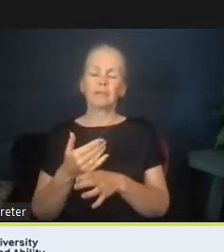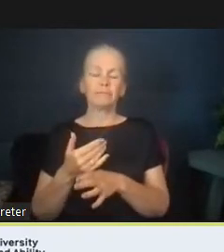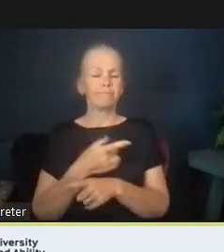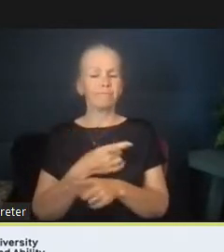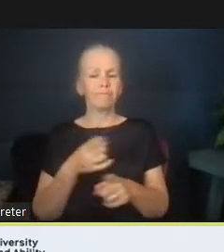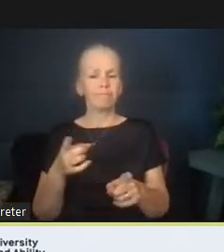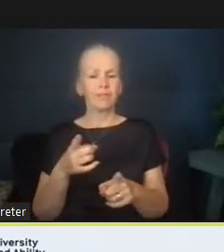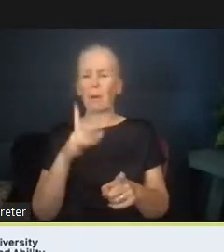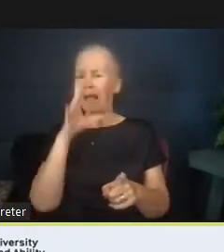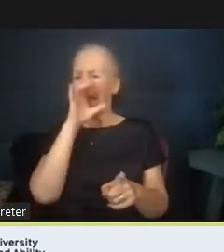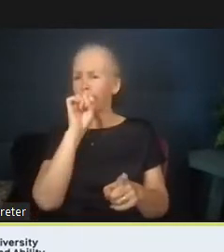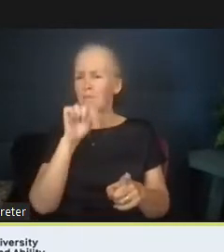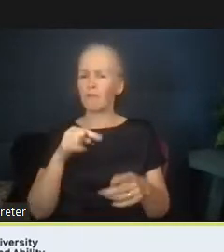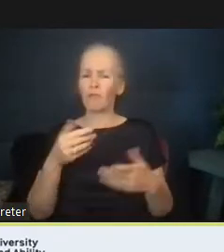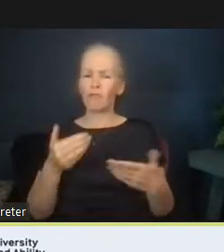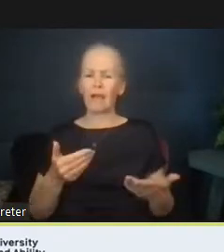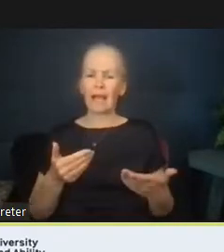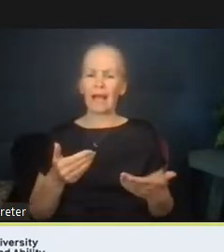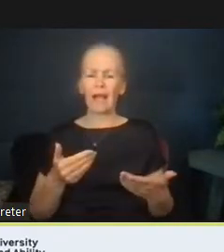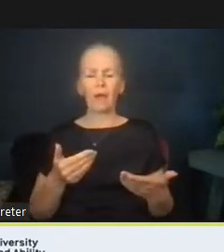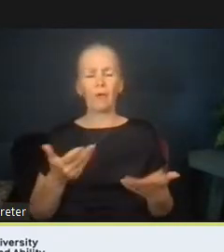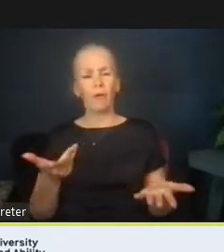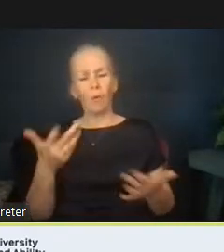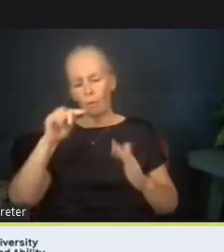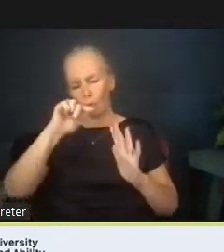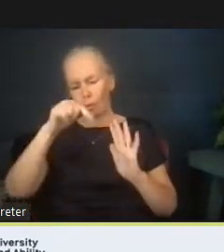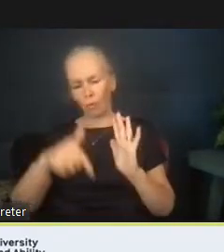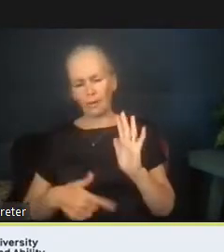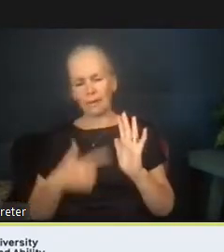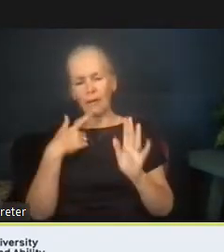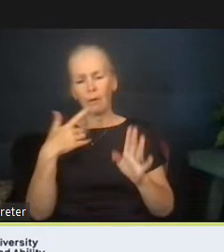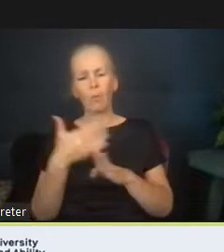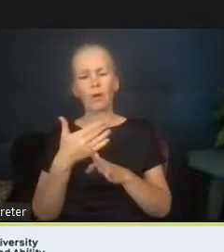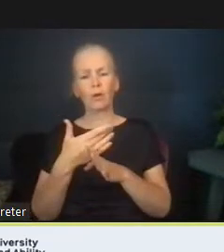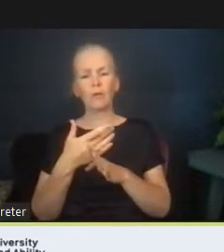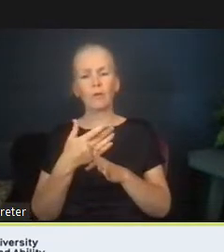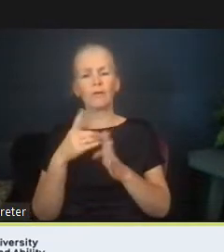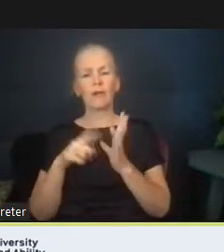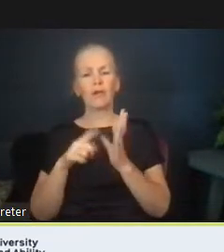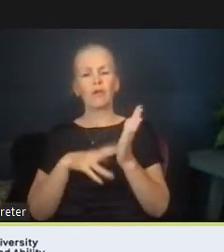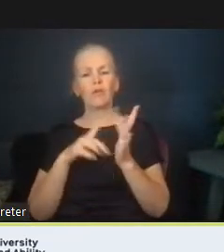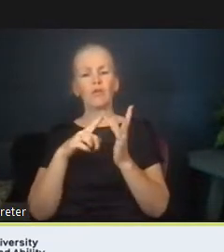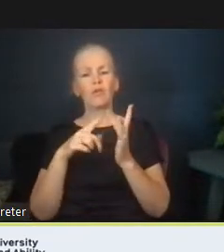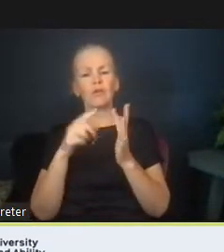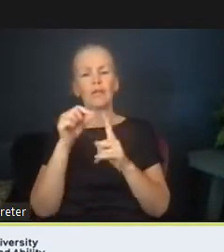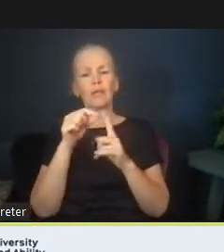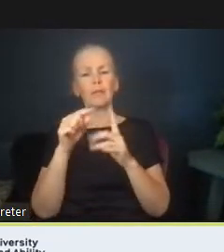me for right now, all the way down to working with Uni Poll in student accommodation codes.